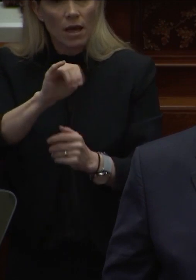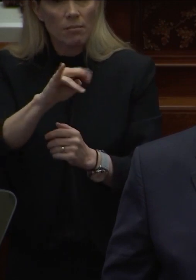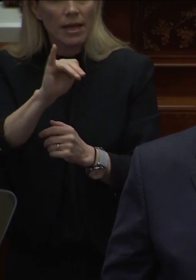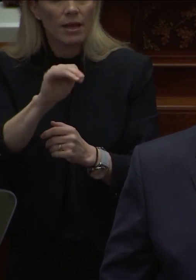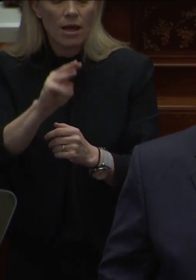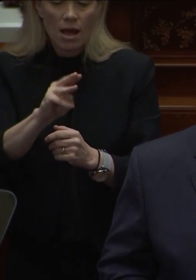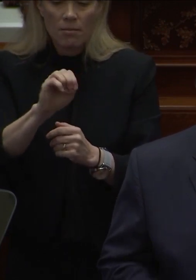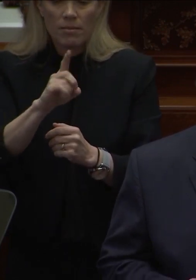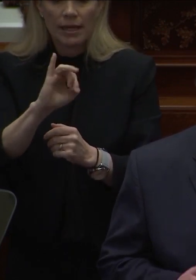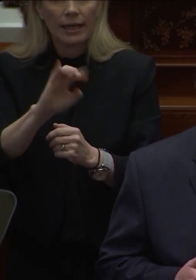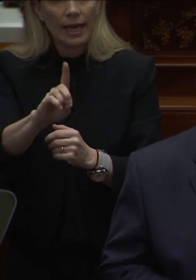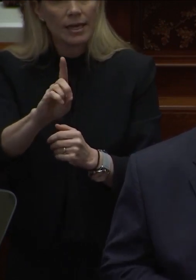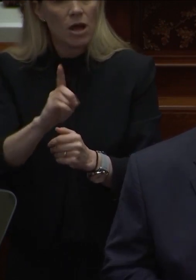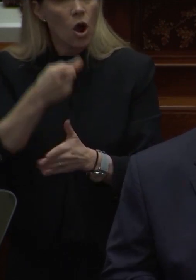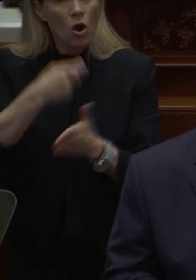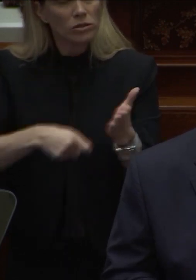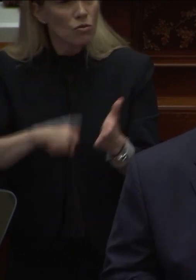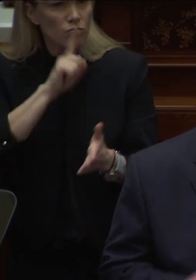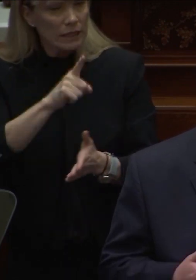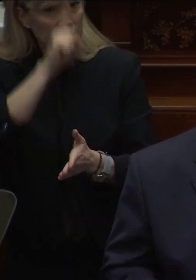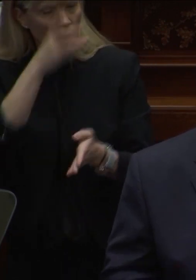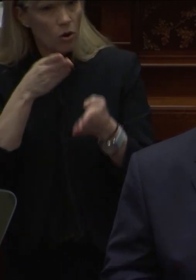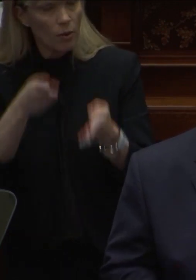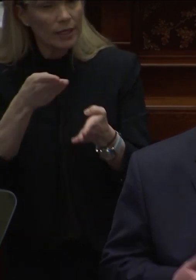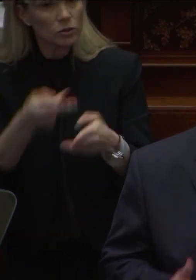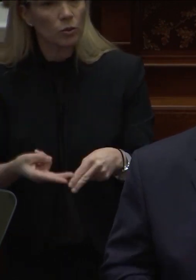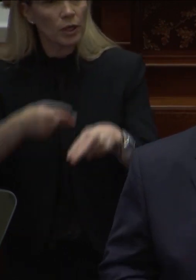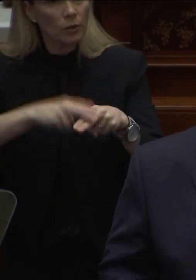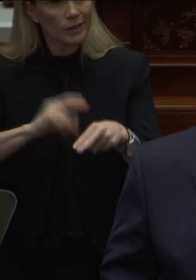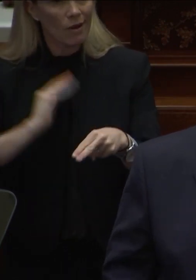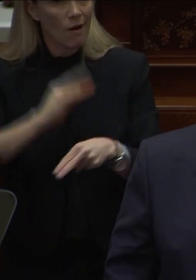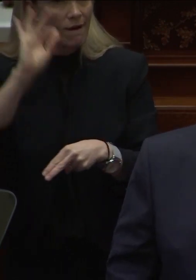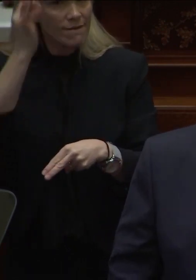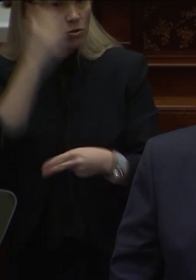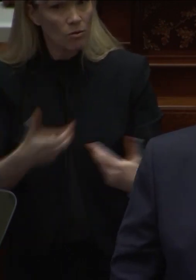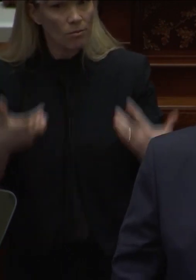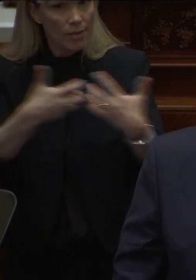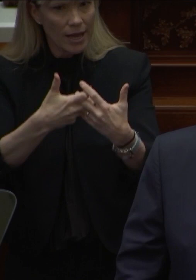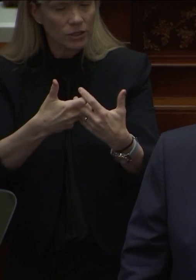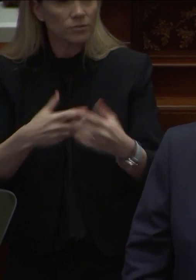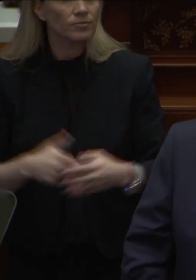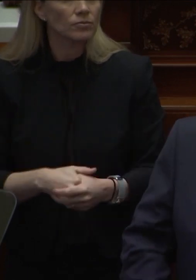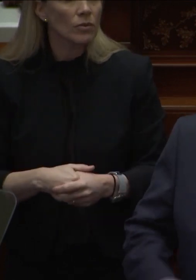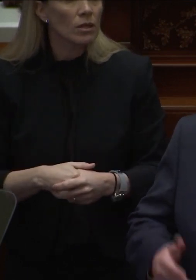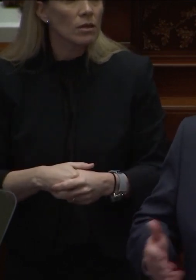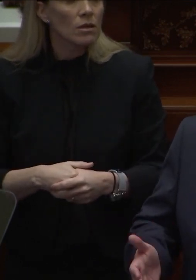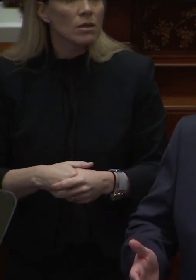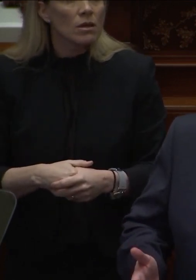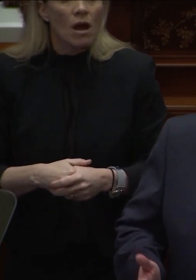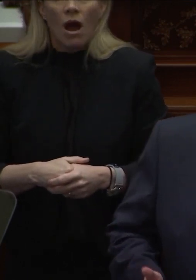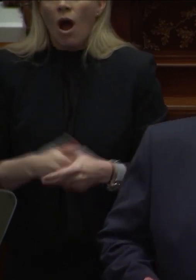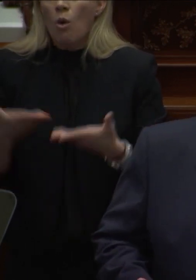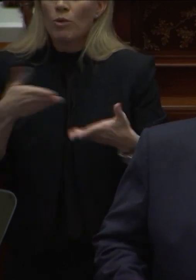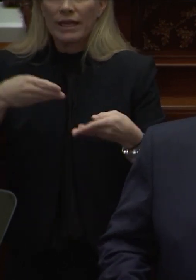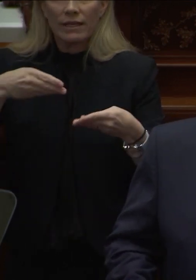A PORTION OF THE STATE'S MEDICAID COSTS. THIS WOULD BE A SMART WAY TO